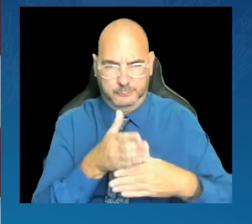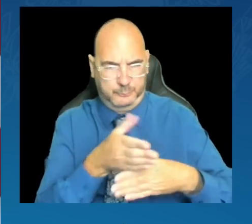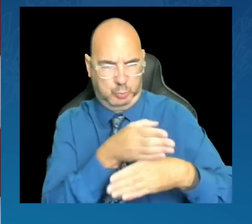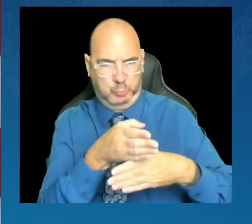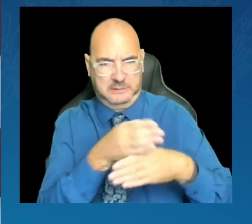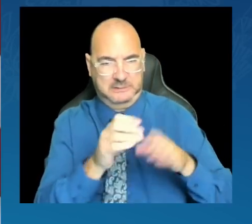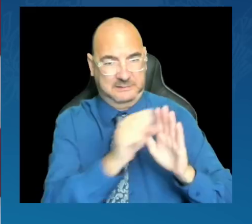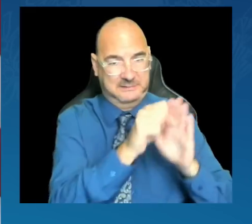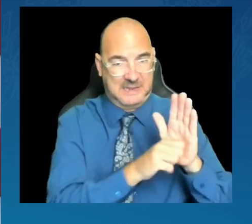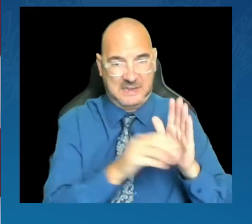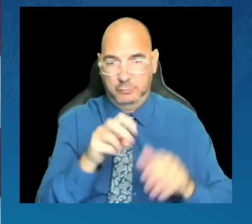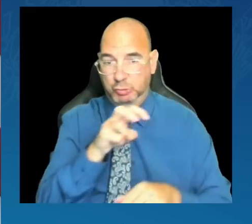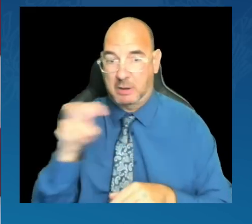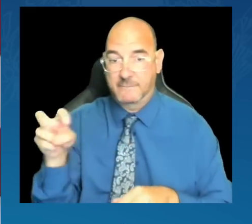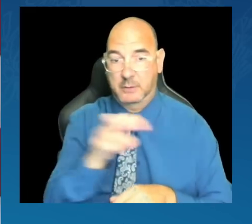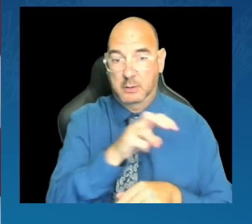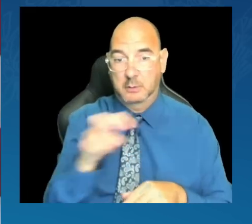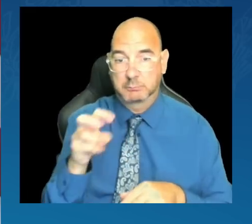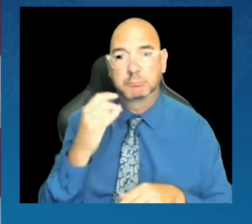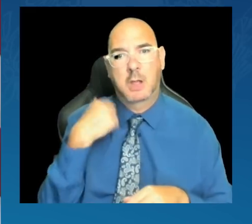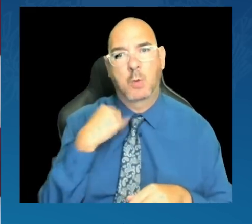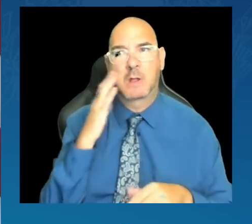to follow through on those commitments.